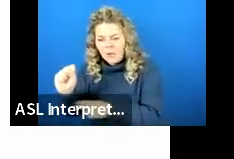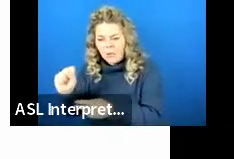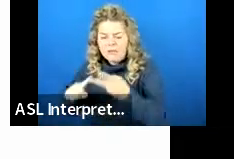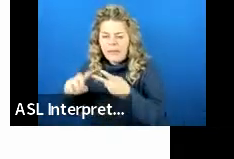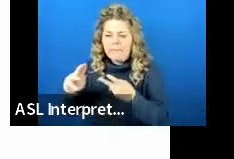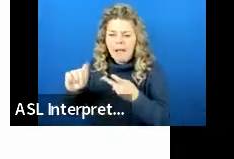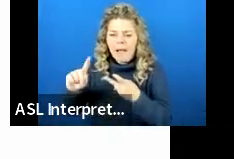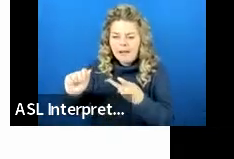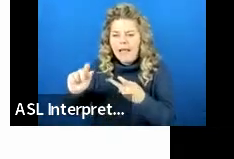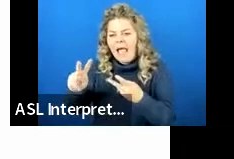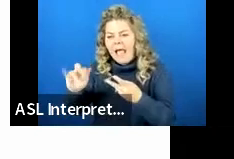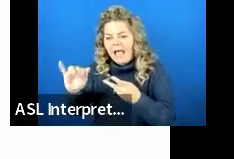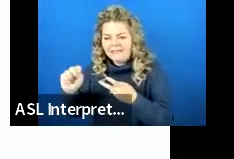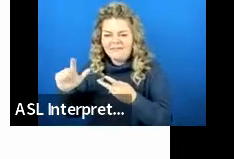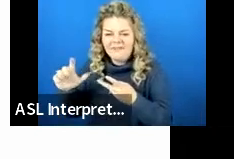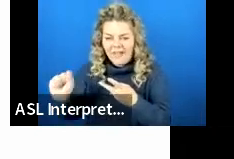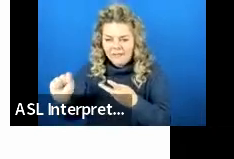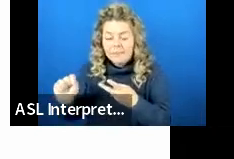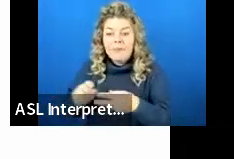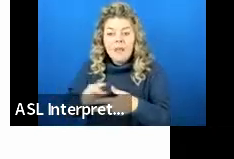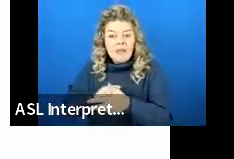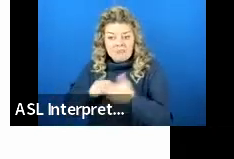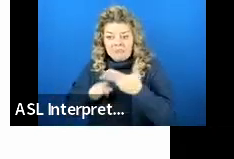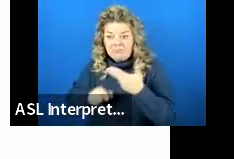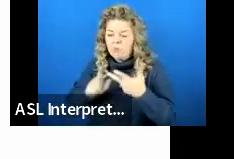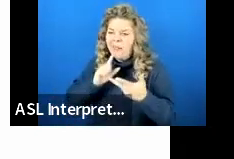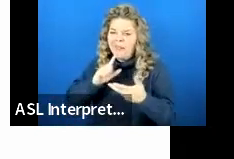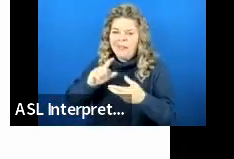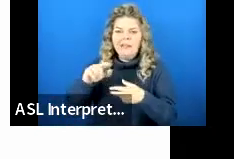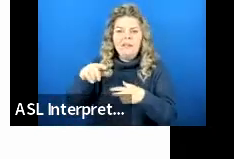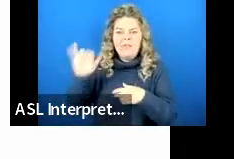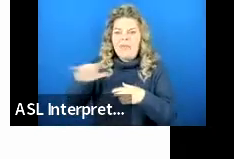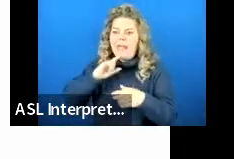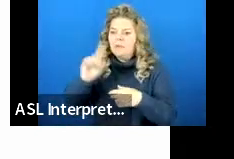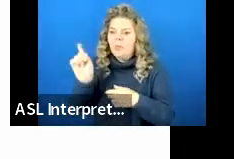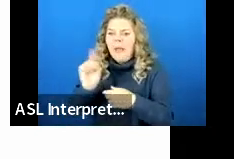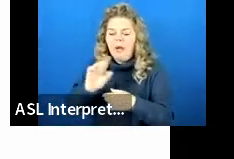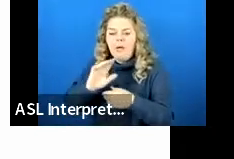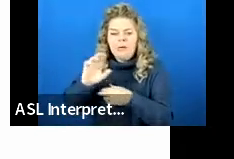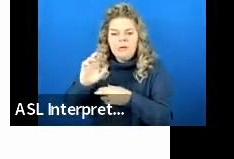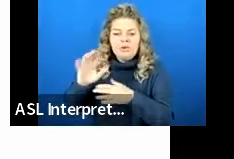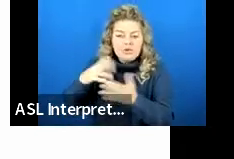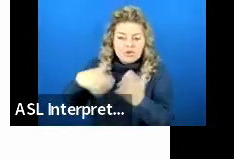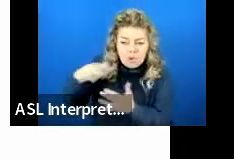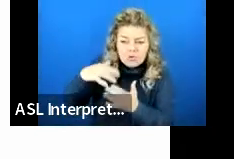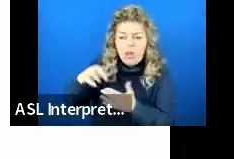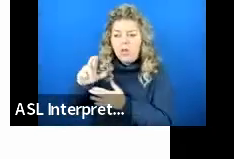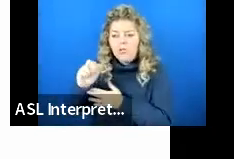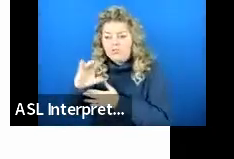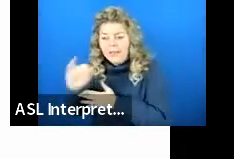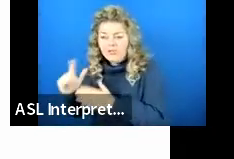The CRJ is Crossdisciplinary hub where social and racial justice change makers, scholars,